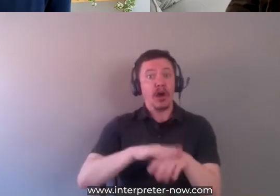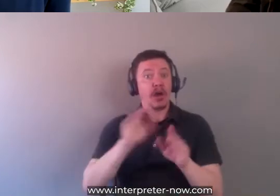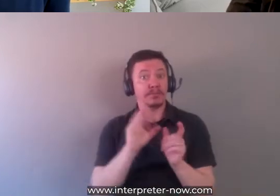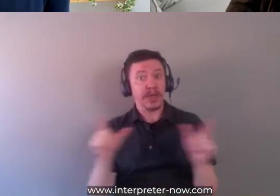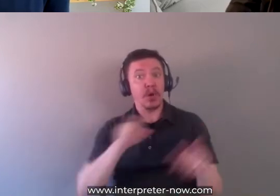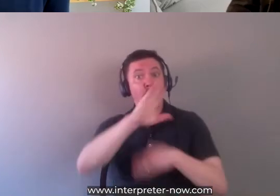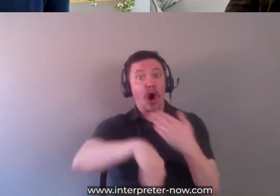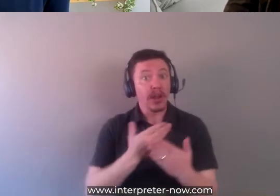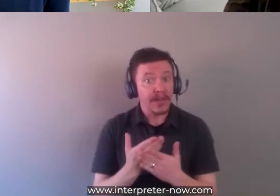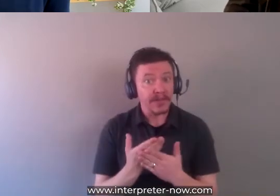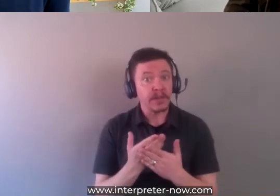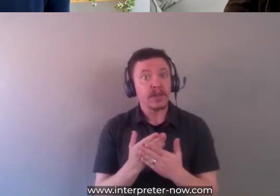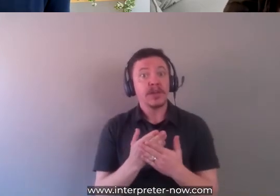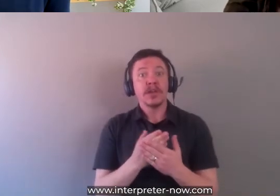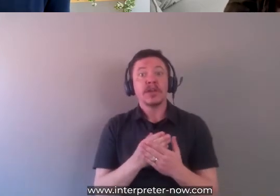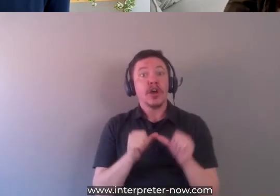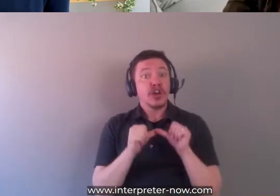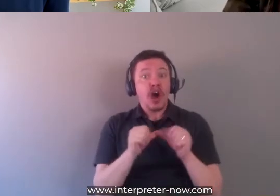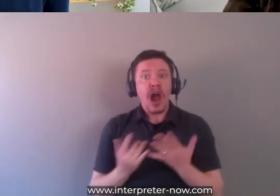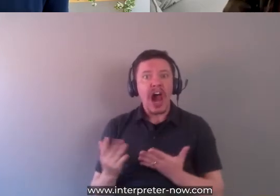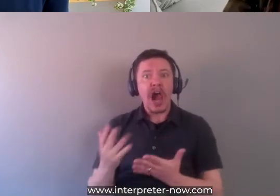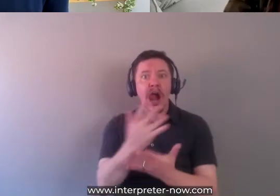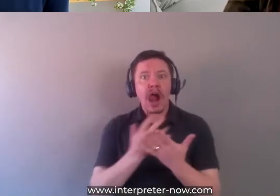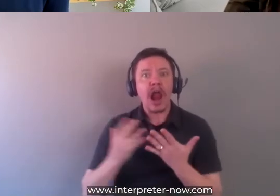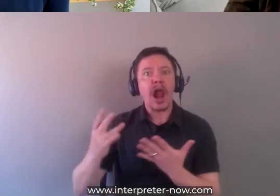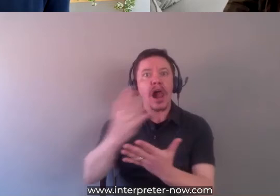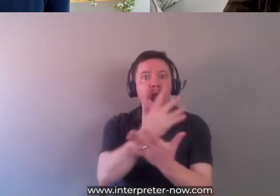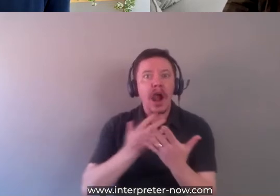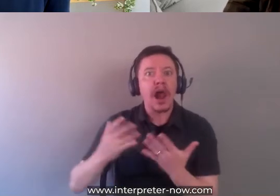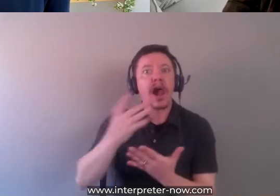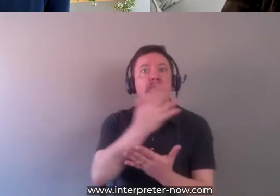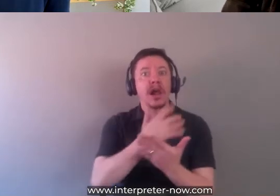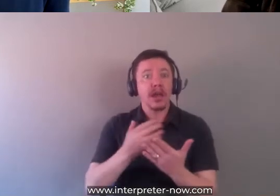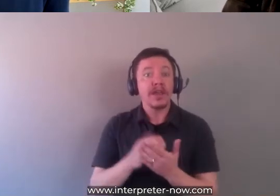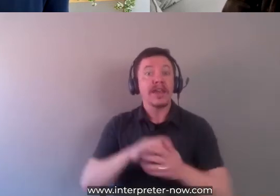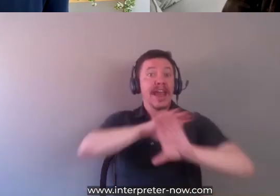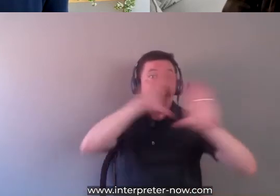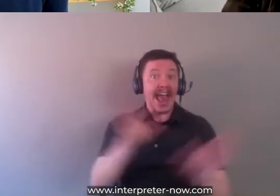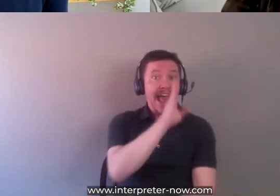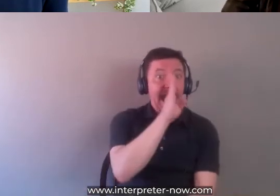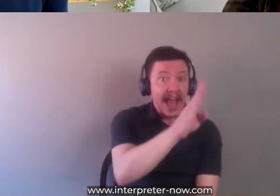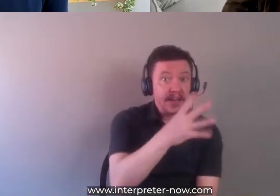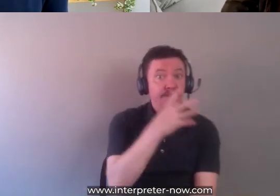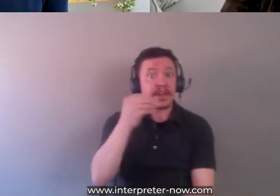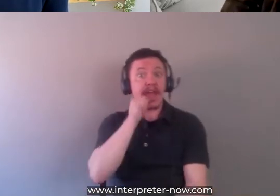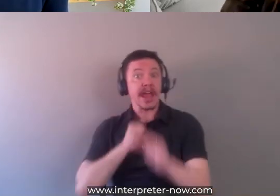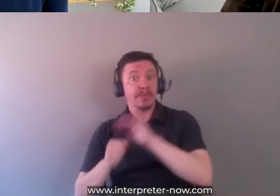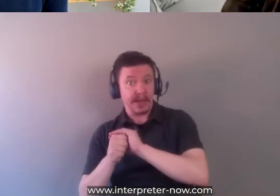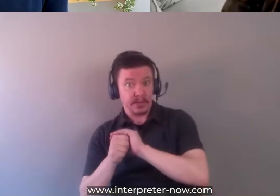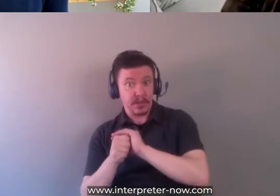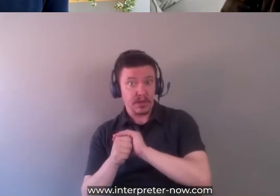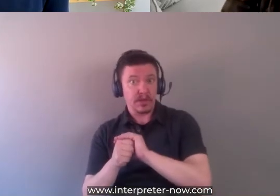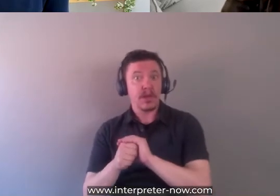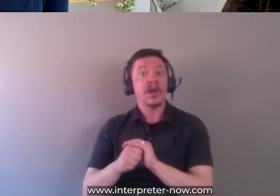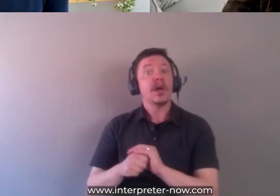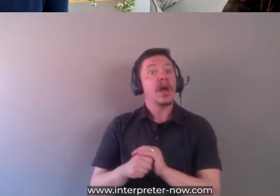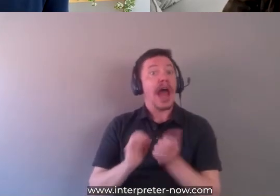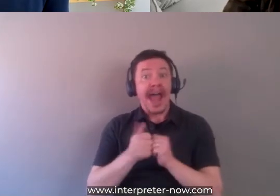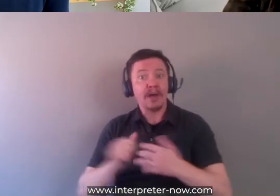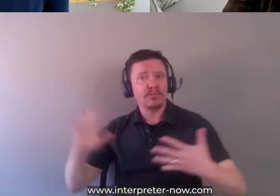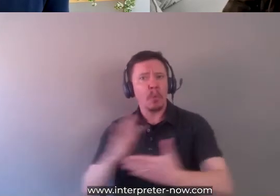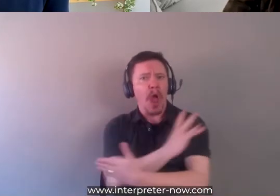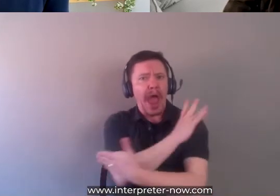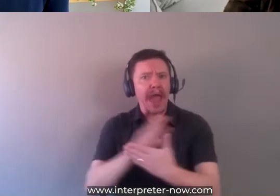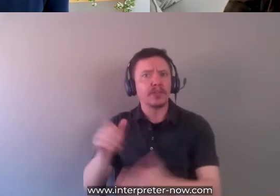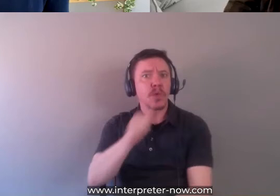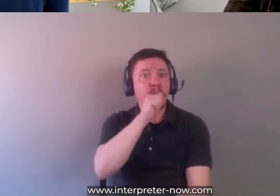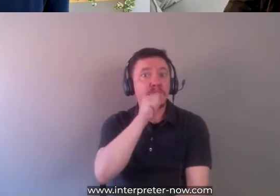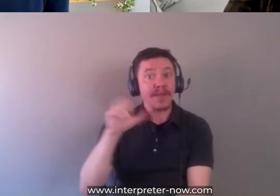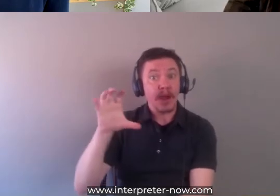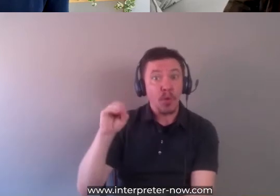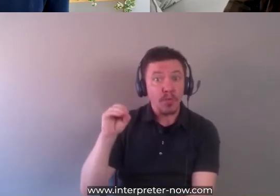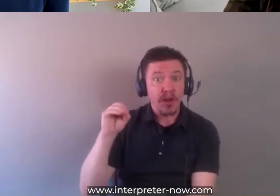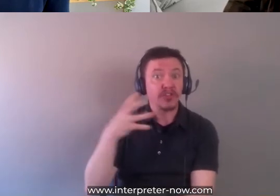is constantly being collected, passively and directly, by a wide swath of private corporations